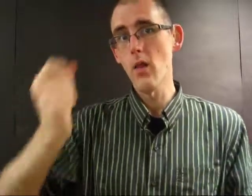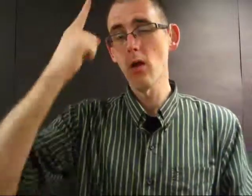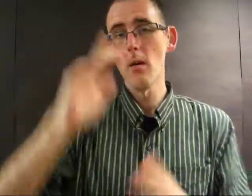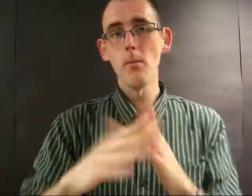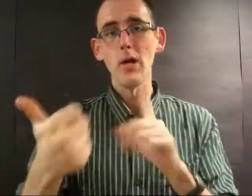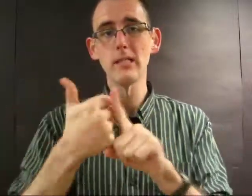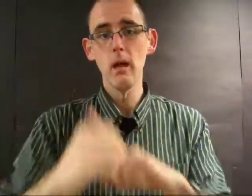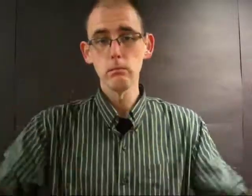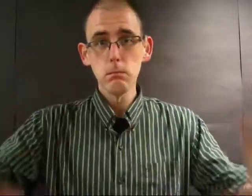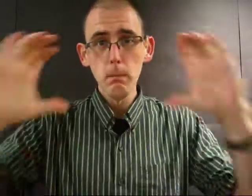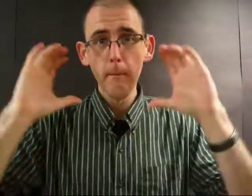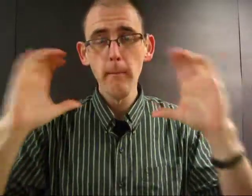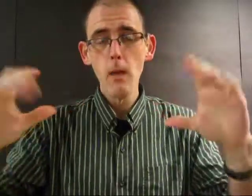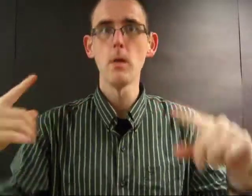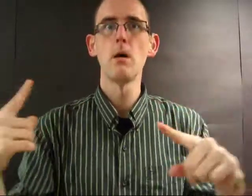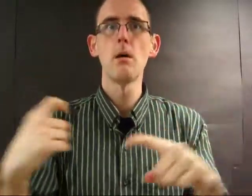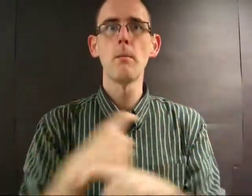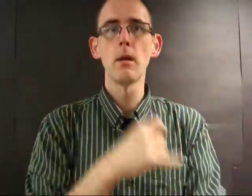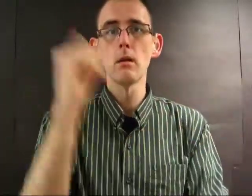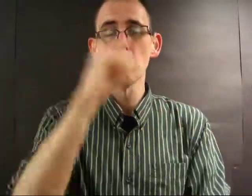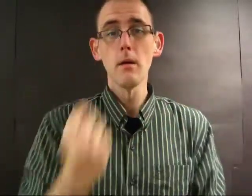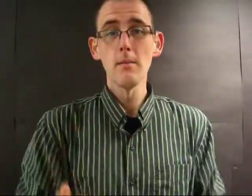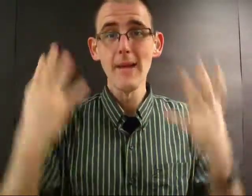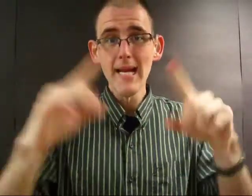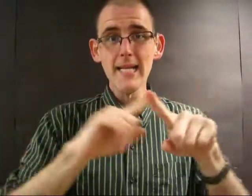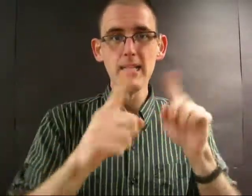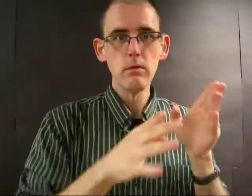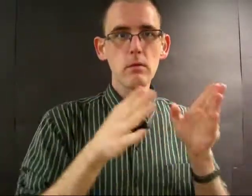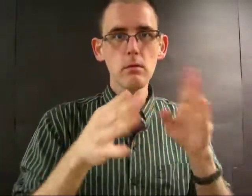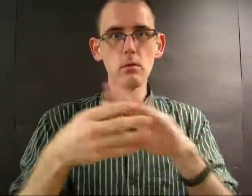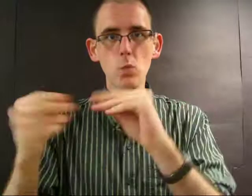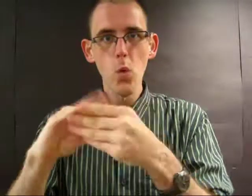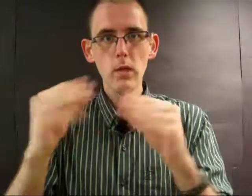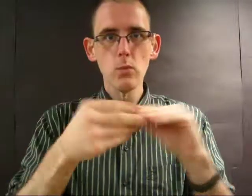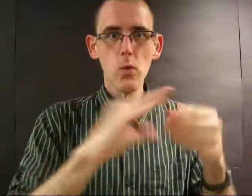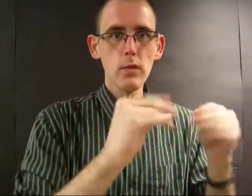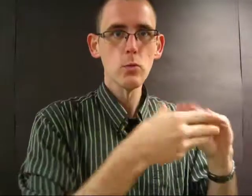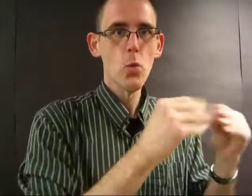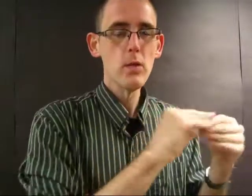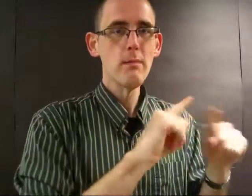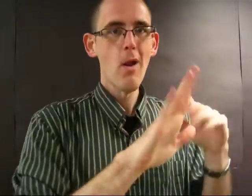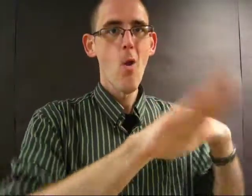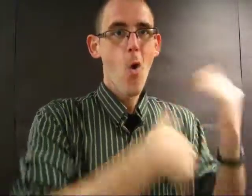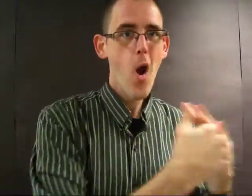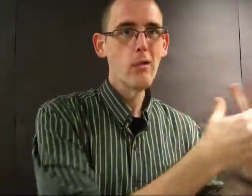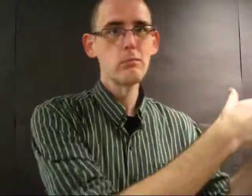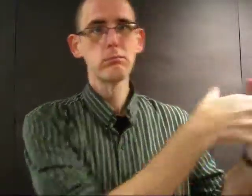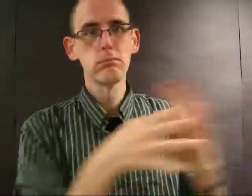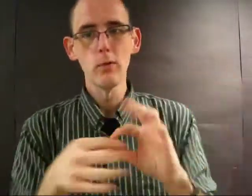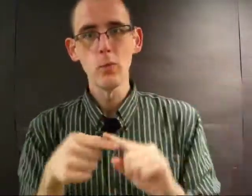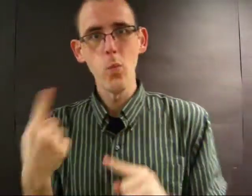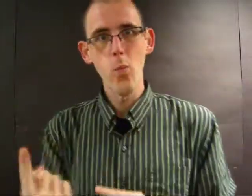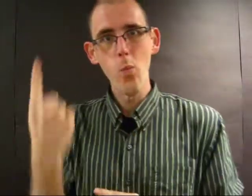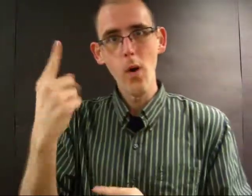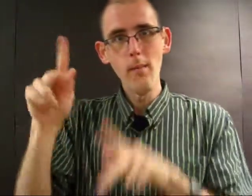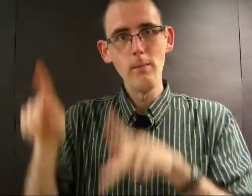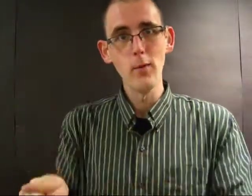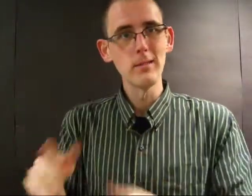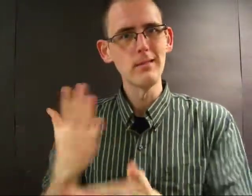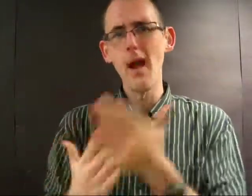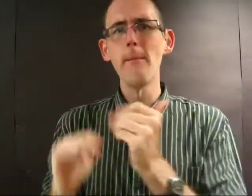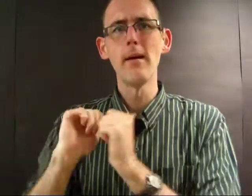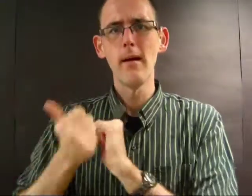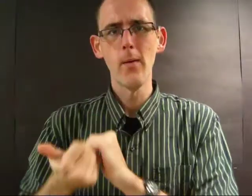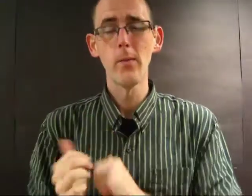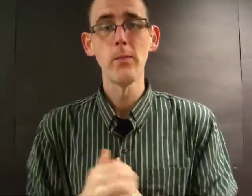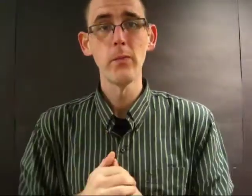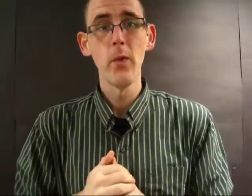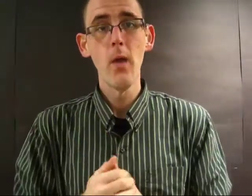The book itself is huge and complex, with many different stories and subplots, but they all relate back to this single person somehow.